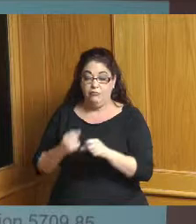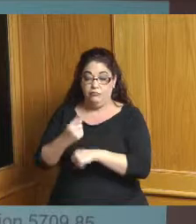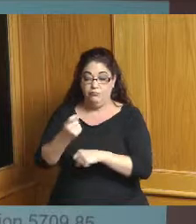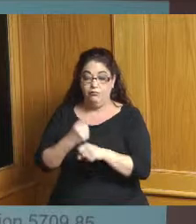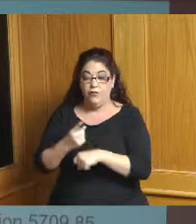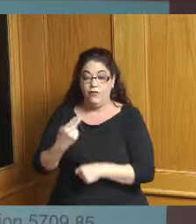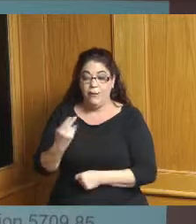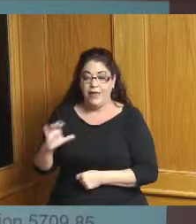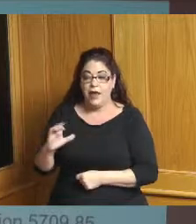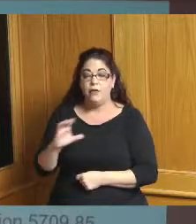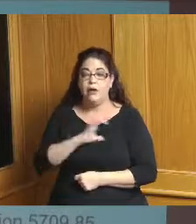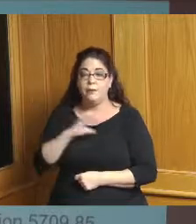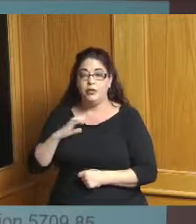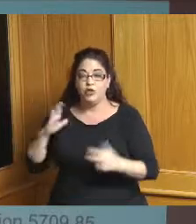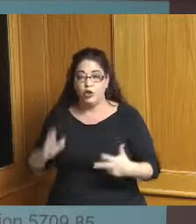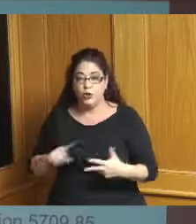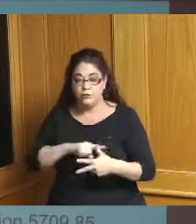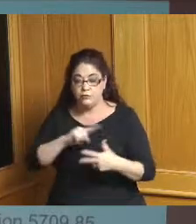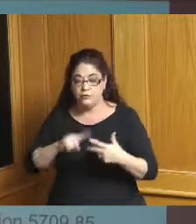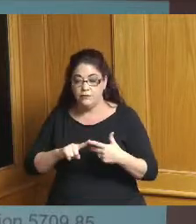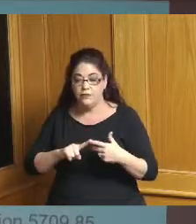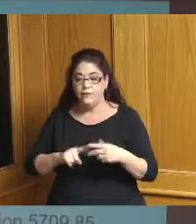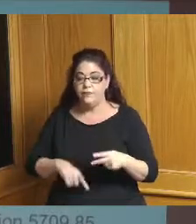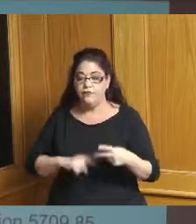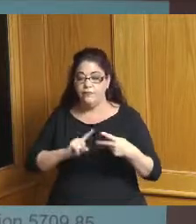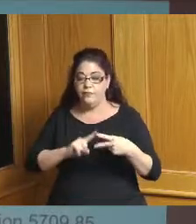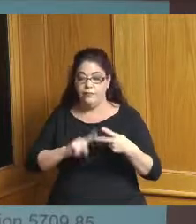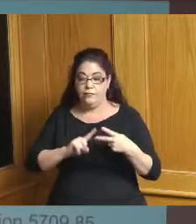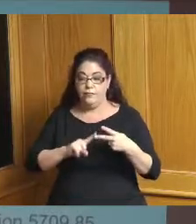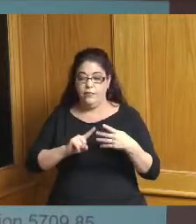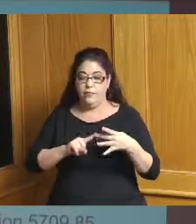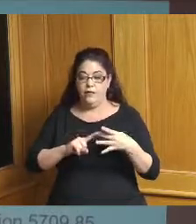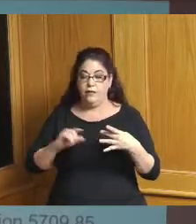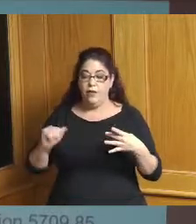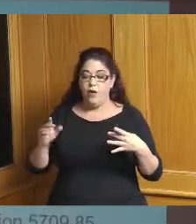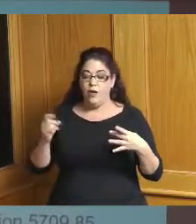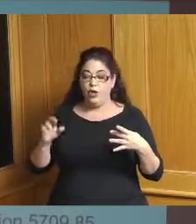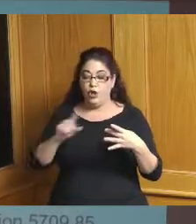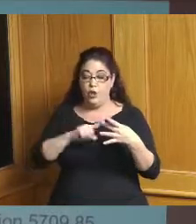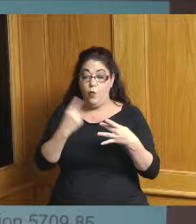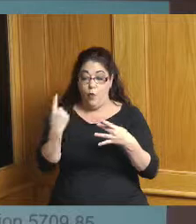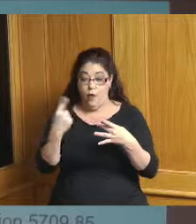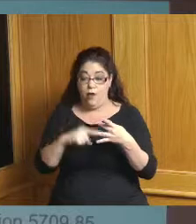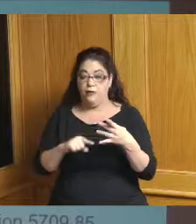Commissioners there's also the county Auditor's designee and then each community that is impacted